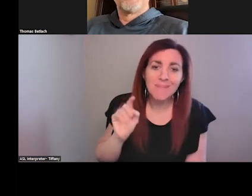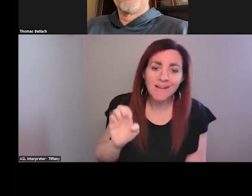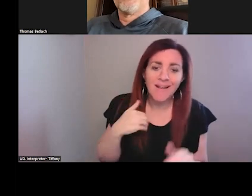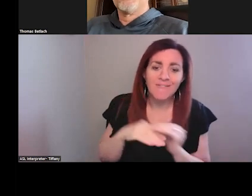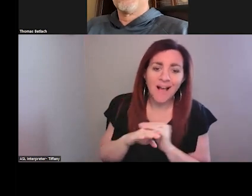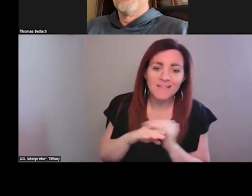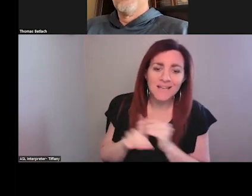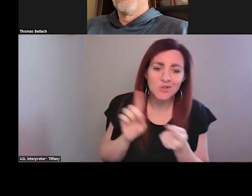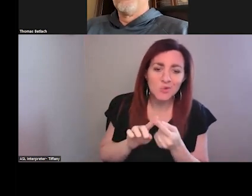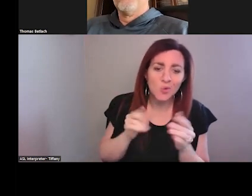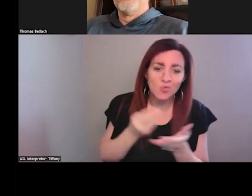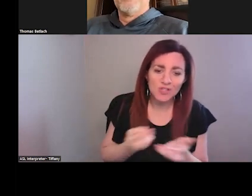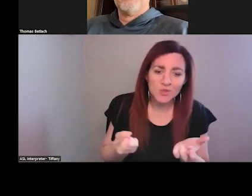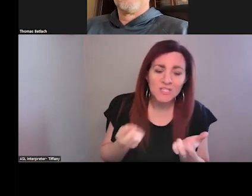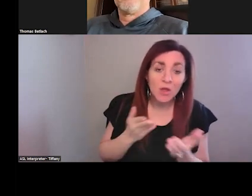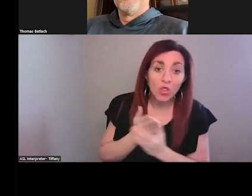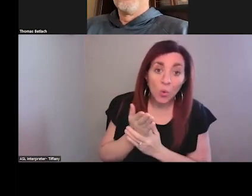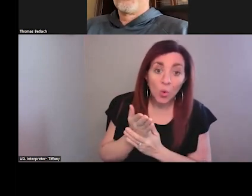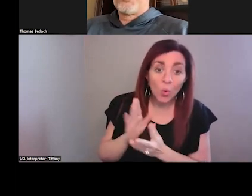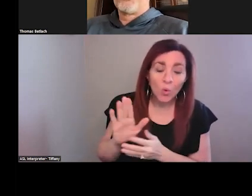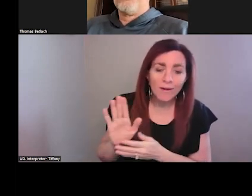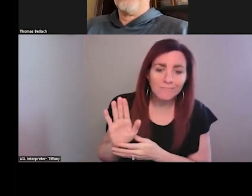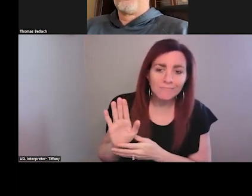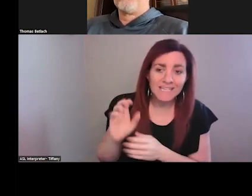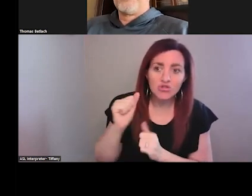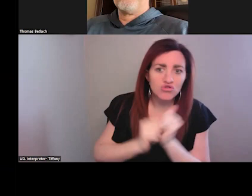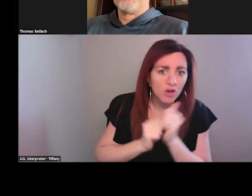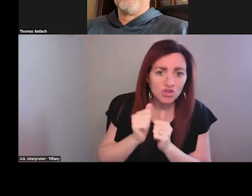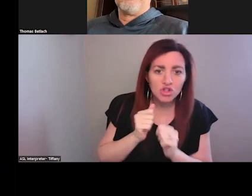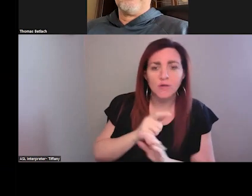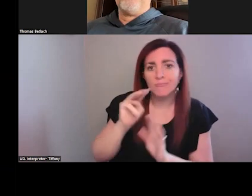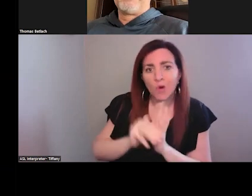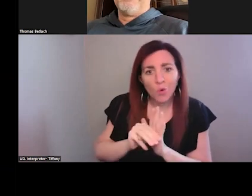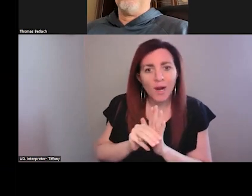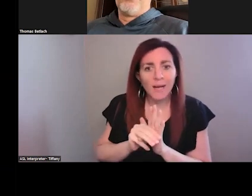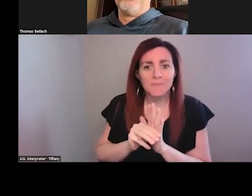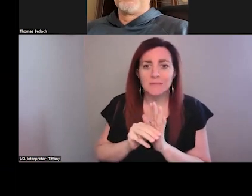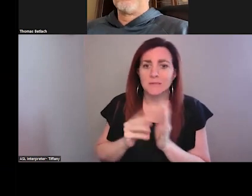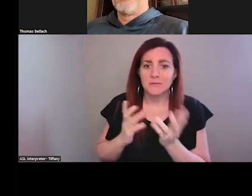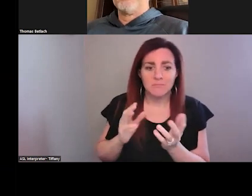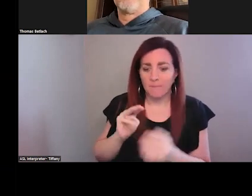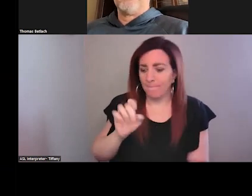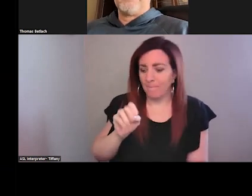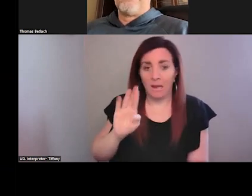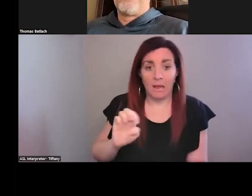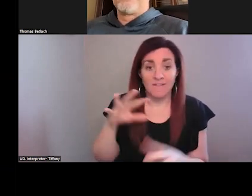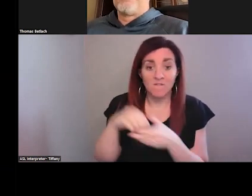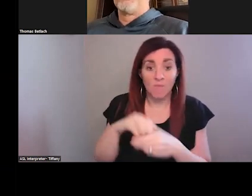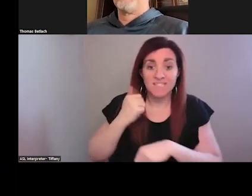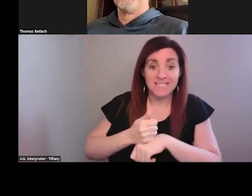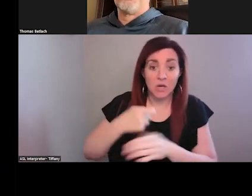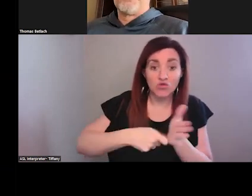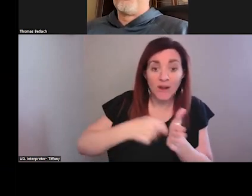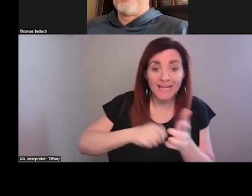RESOURCES. IT IS IDENTIFYING IN SETTING RATES AND SERVICES AND